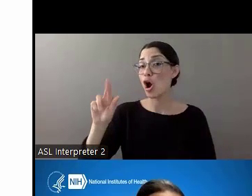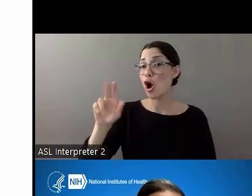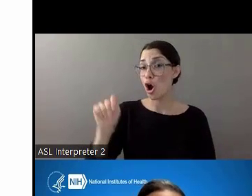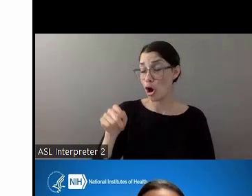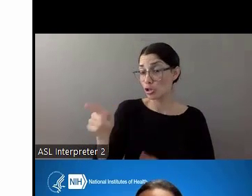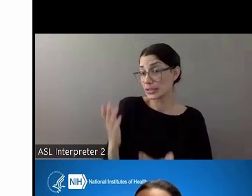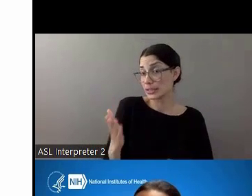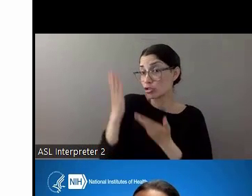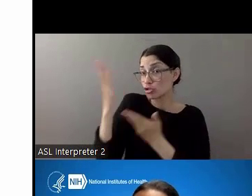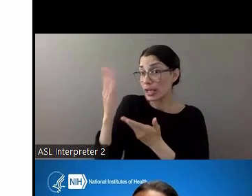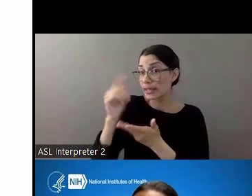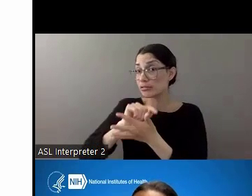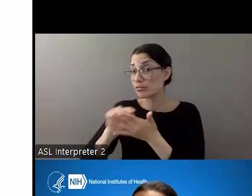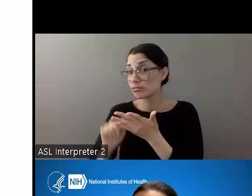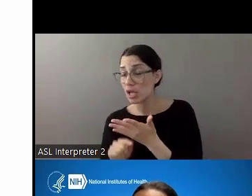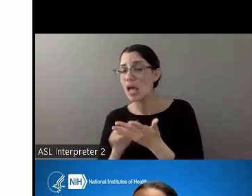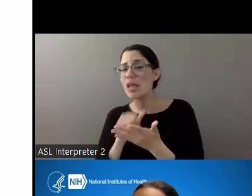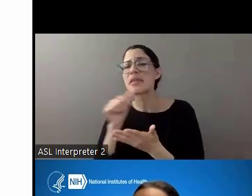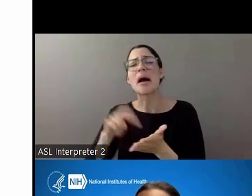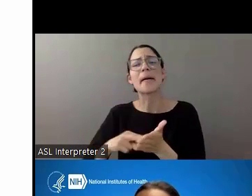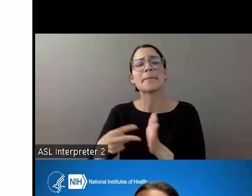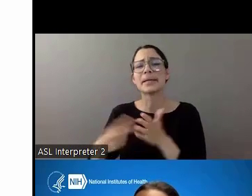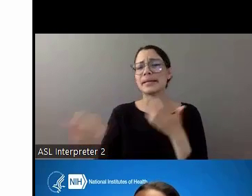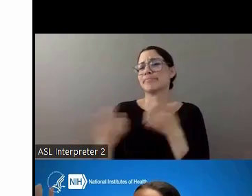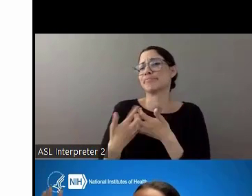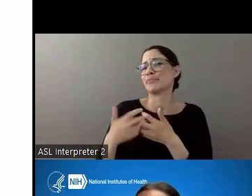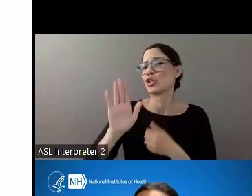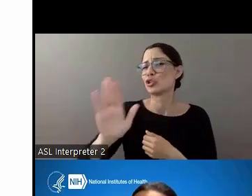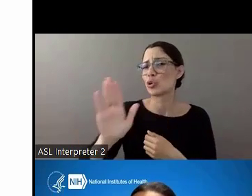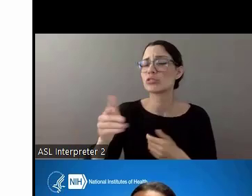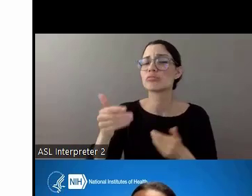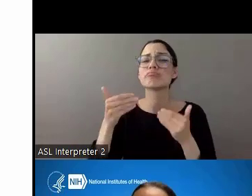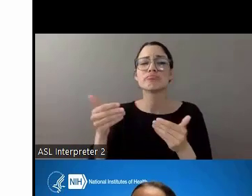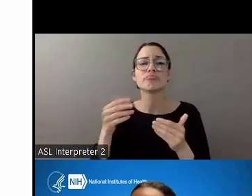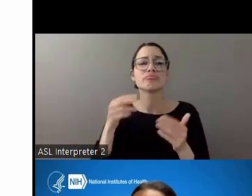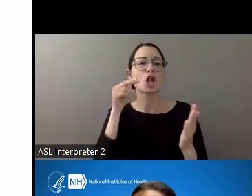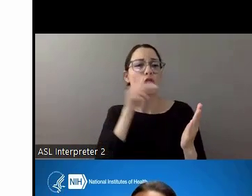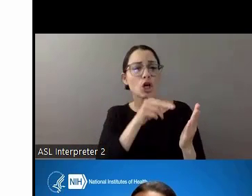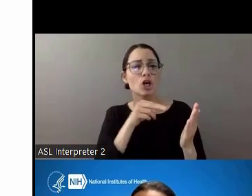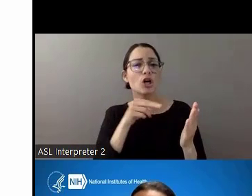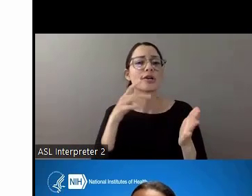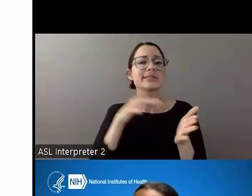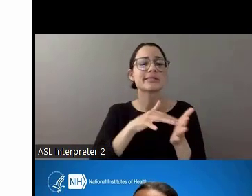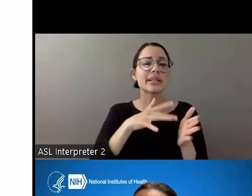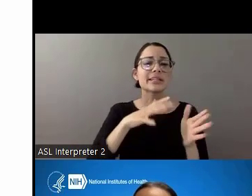that they're actually appropriate for your research. Look at the study sections. Look at who's on them. Is this a good choice? And if it is,